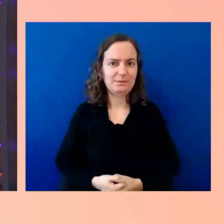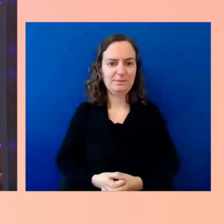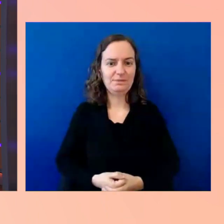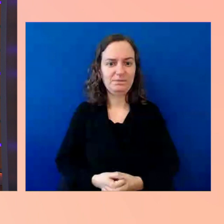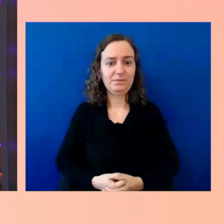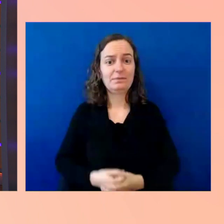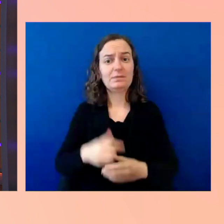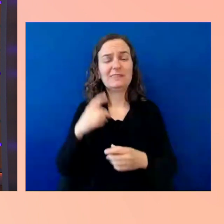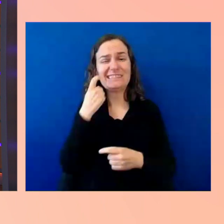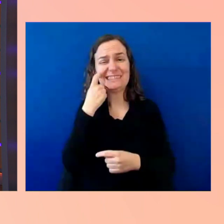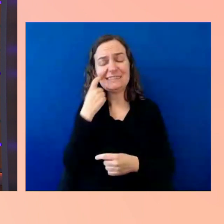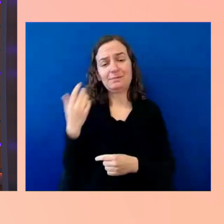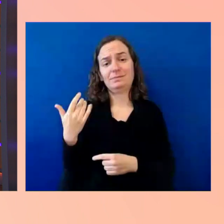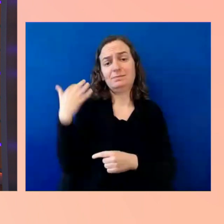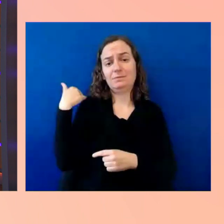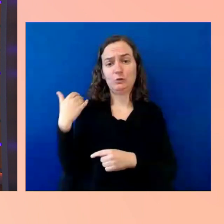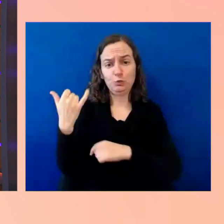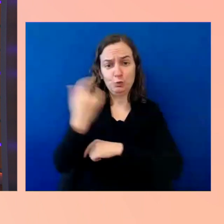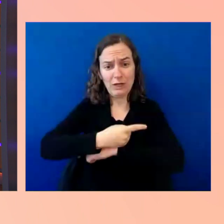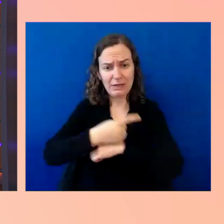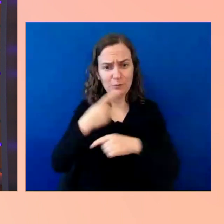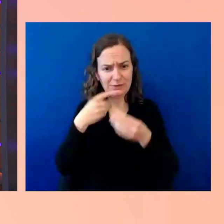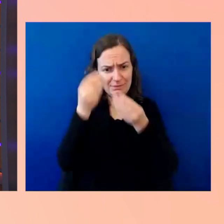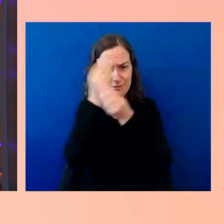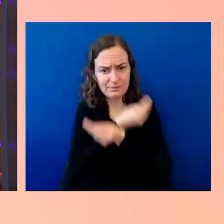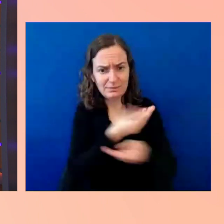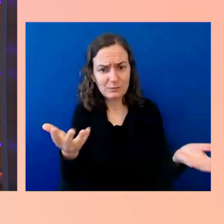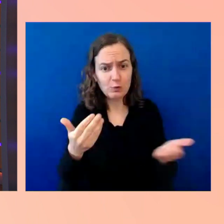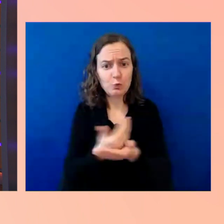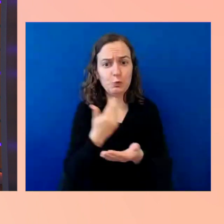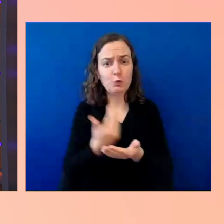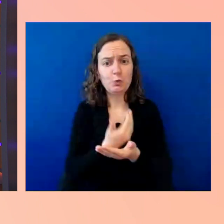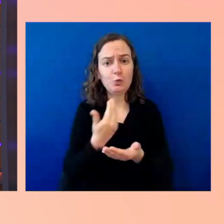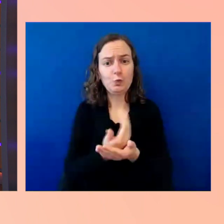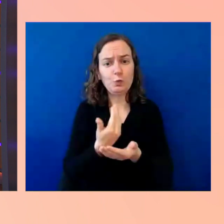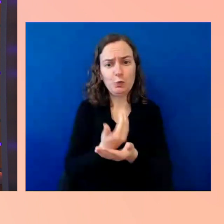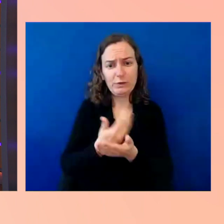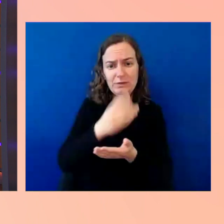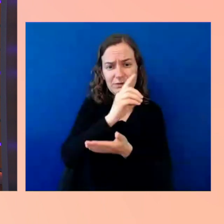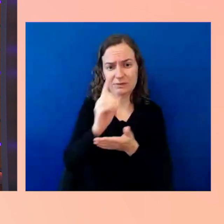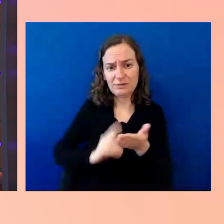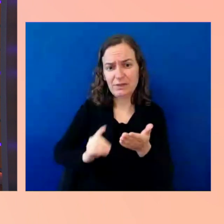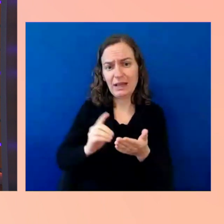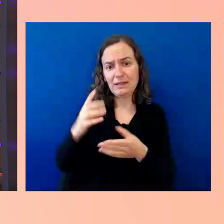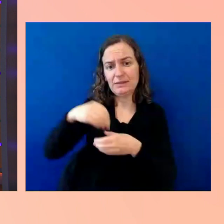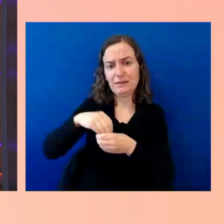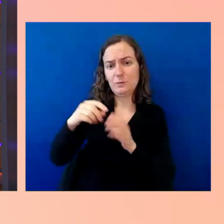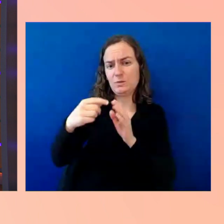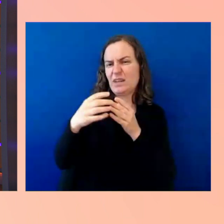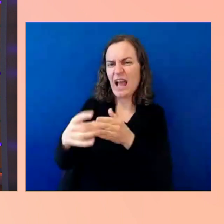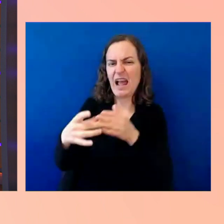the newest iteration of our inclusive design guidelines. This cross-team collaboration gives